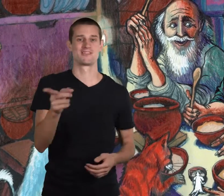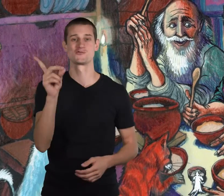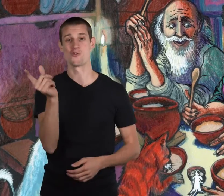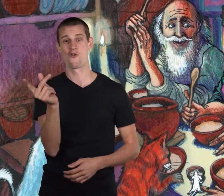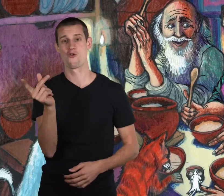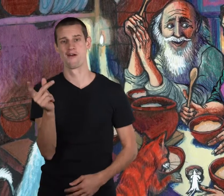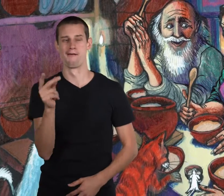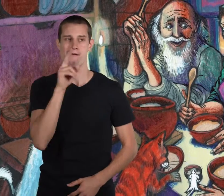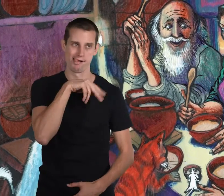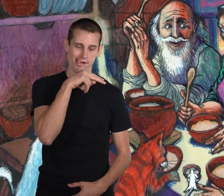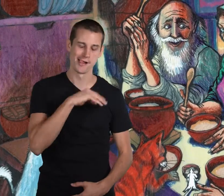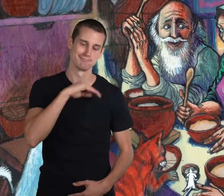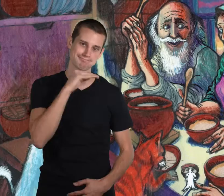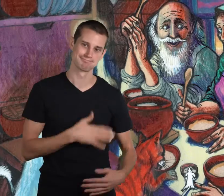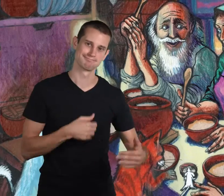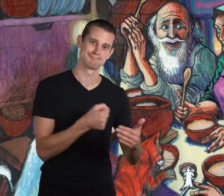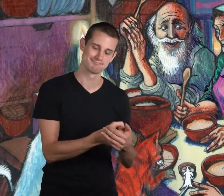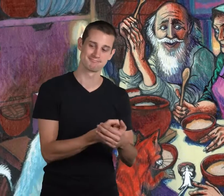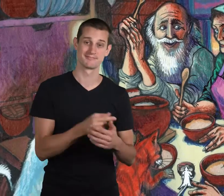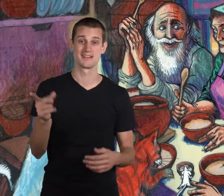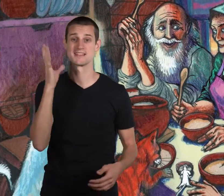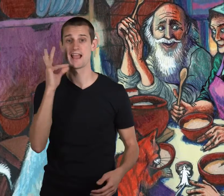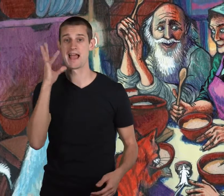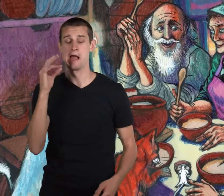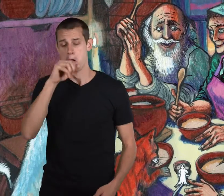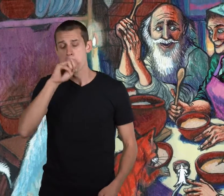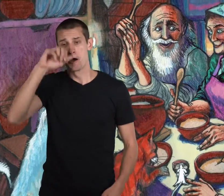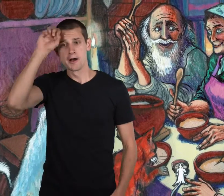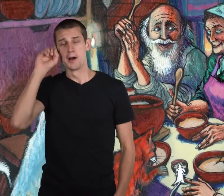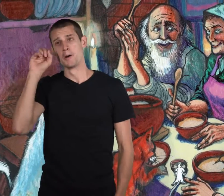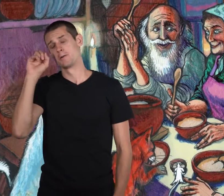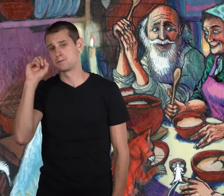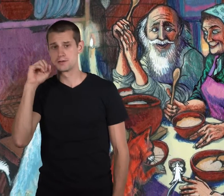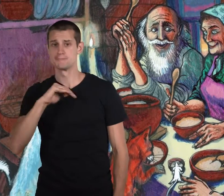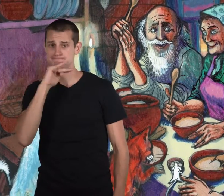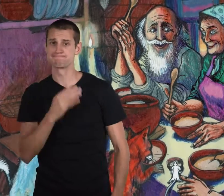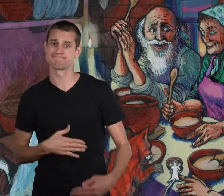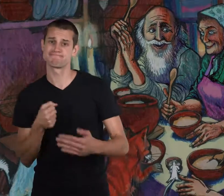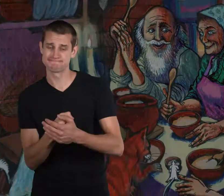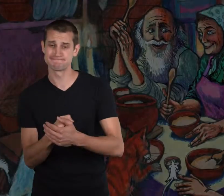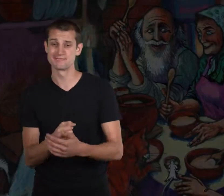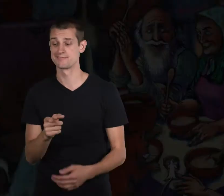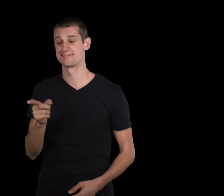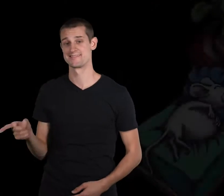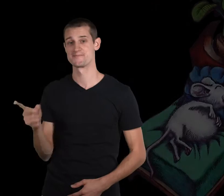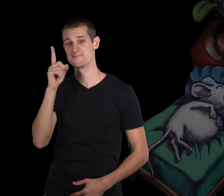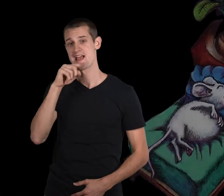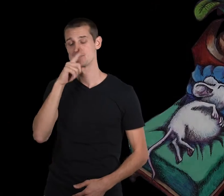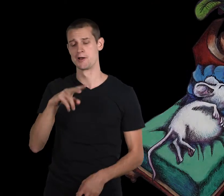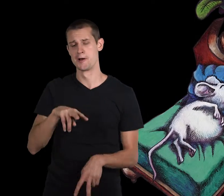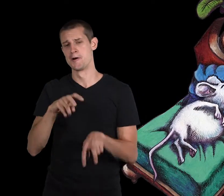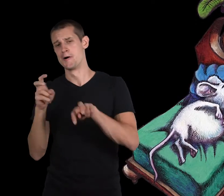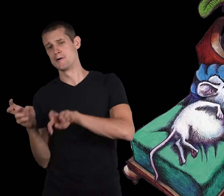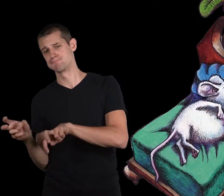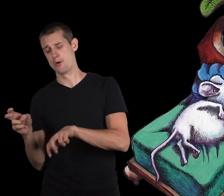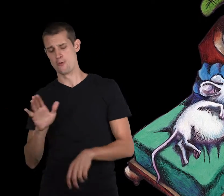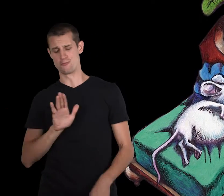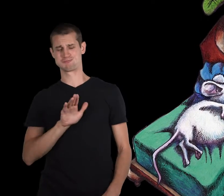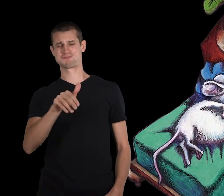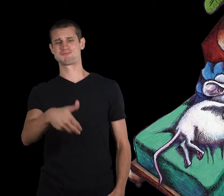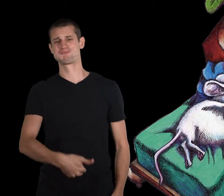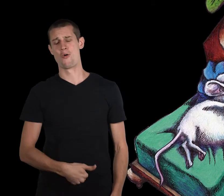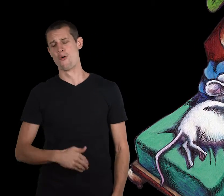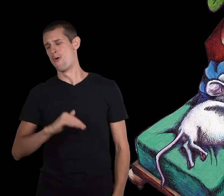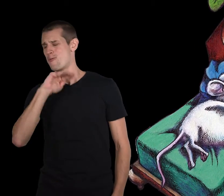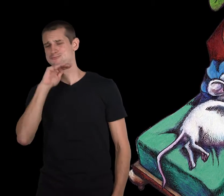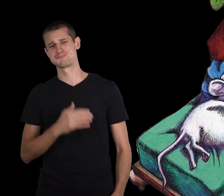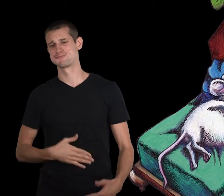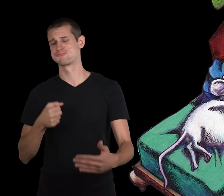the dog was full, the cat was full, even the little mouse was full!